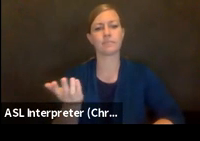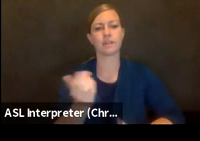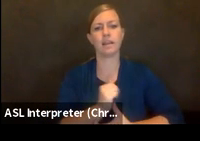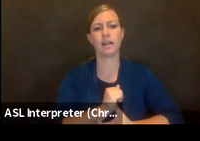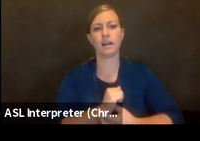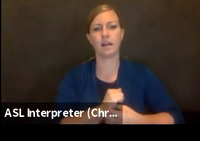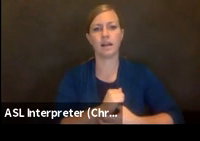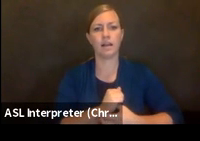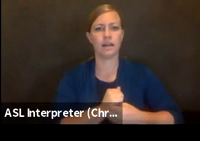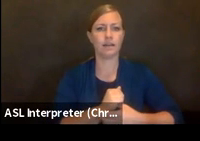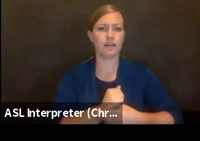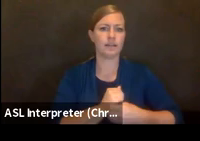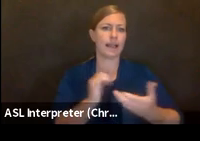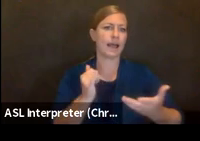ESD 189 - Amy Colburn: You know, this was an essay question so